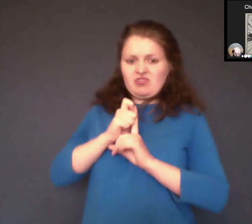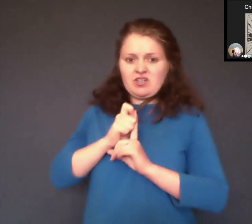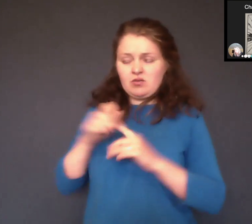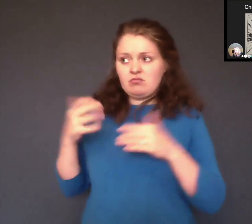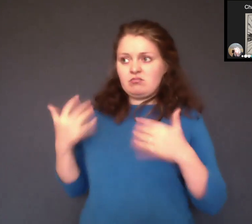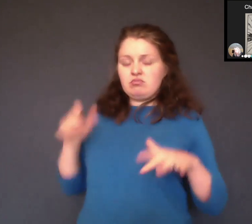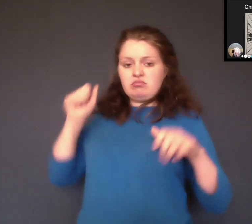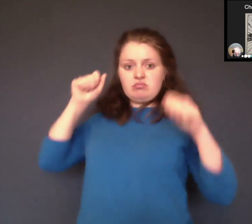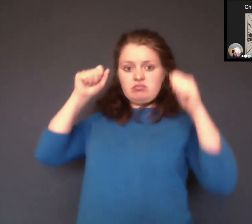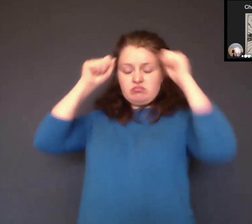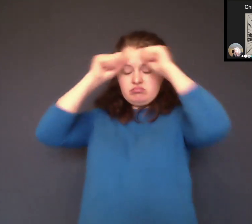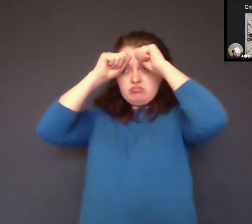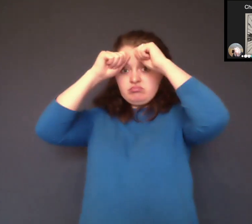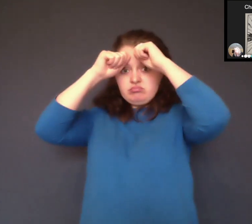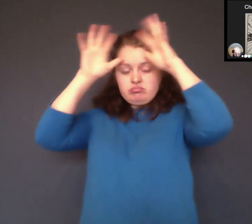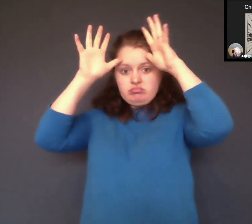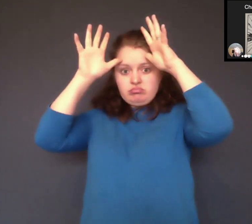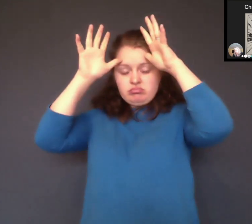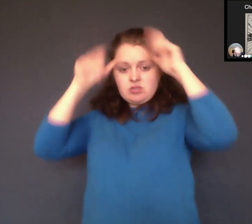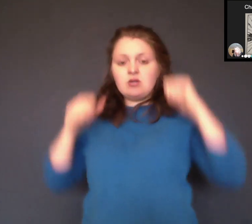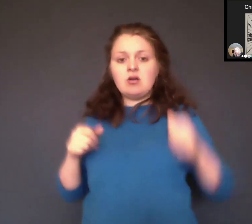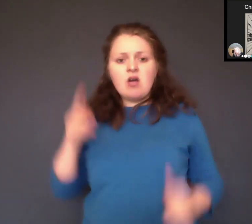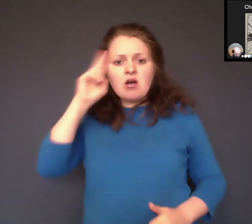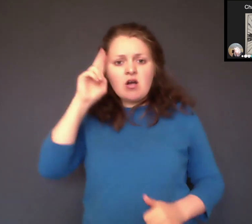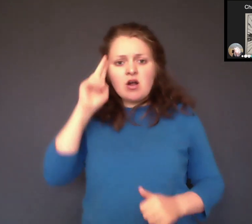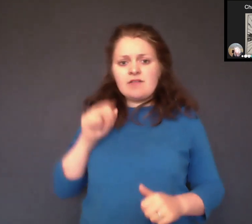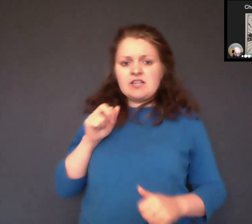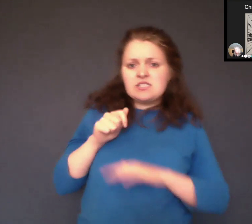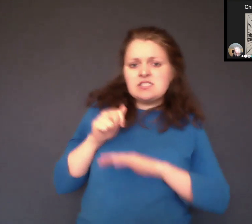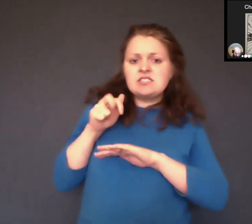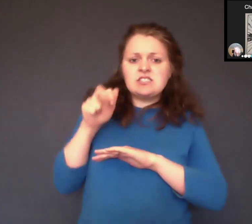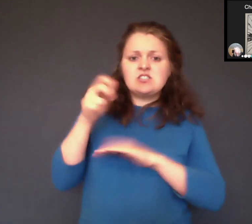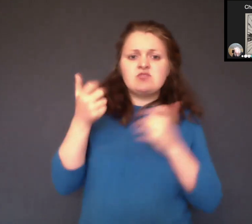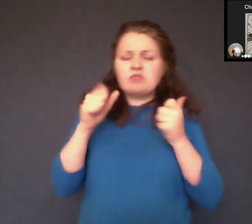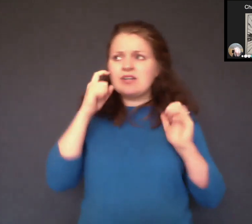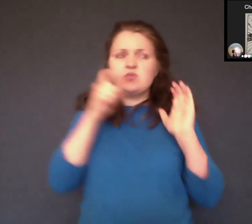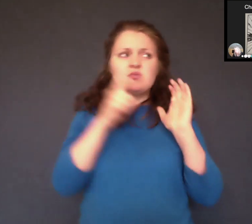climbed the stairs he kept hoping he'd find some little detail in the walls or the carpets